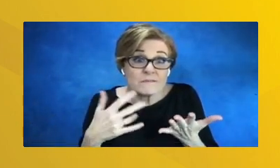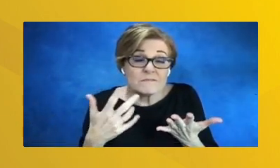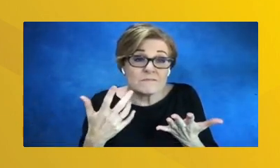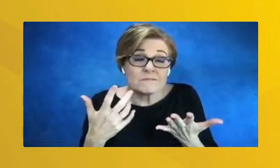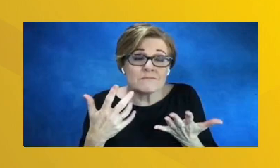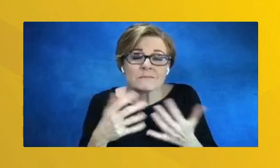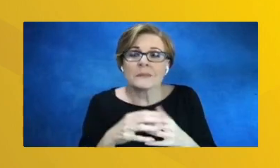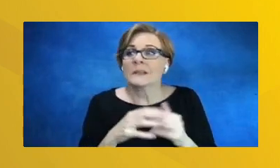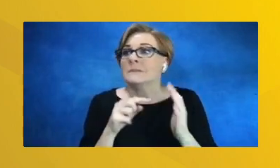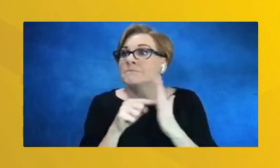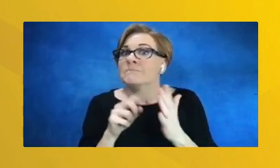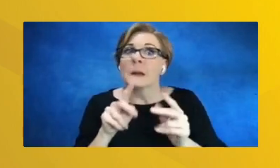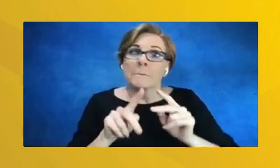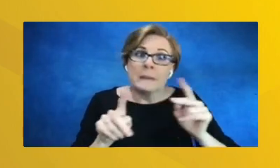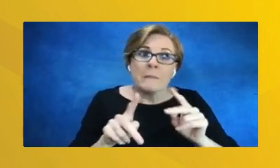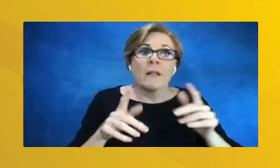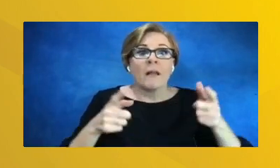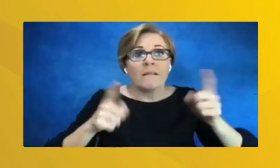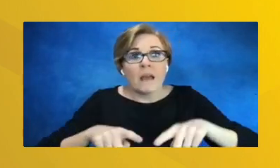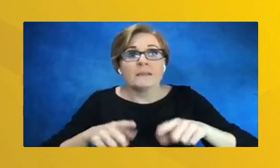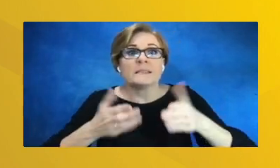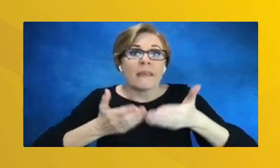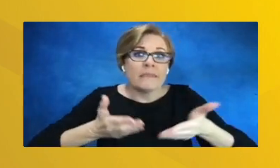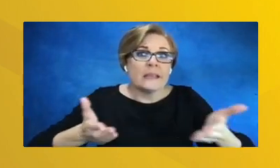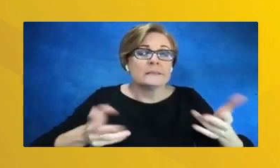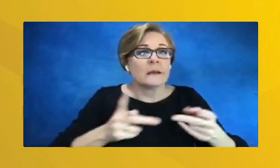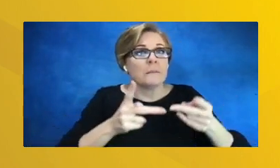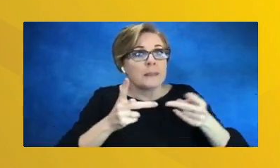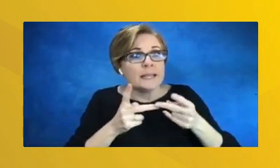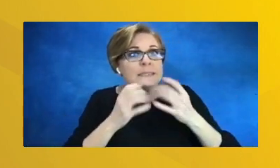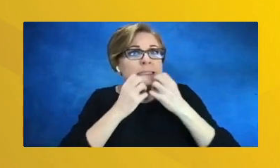places, that are important in American history and culture.